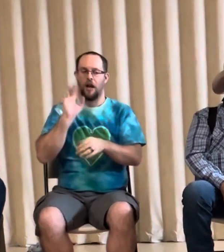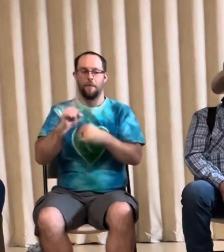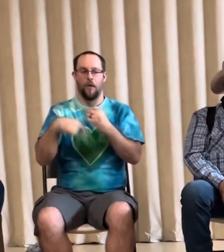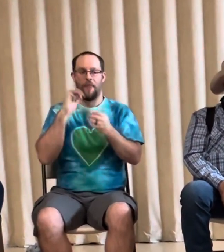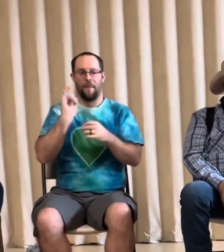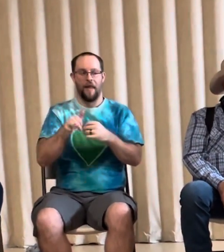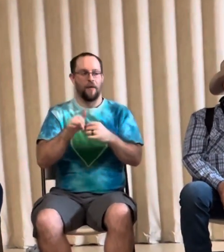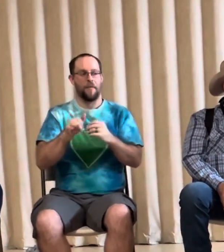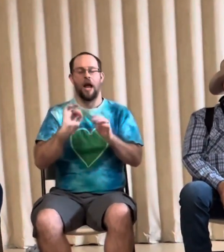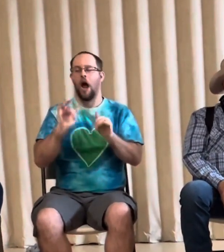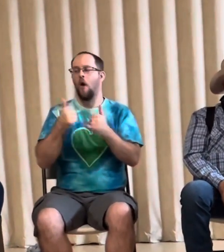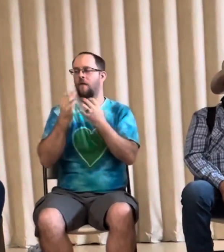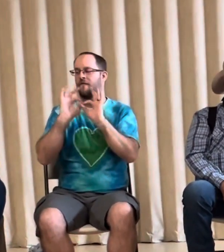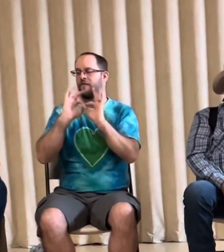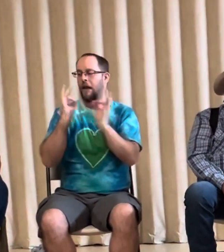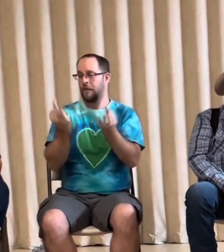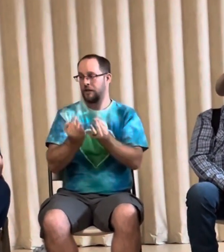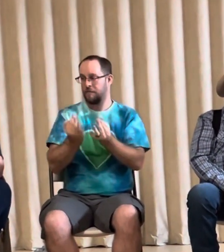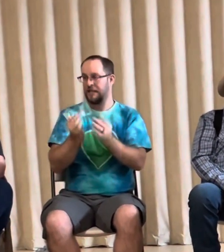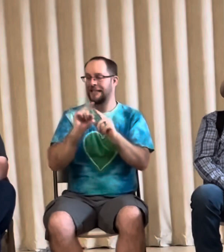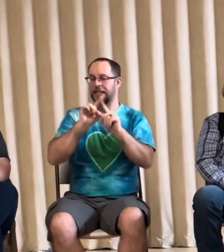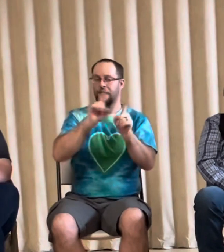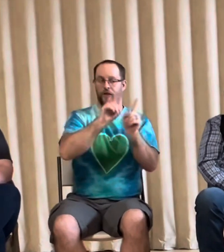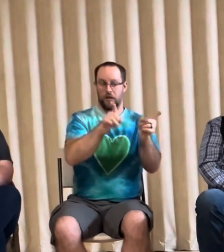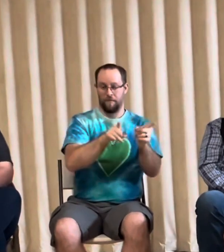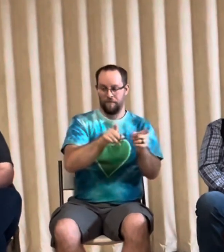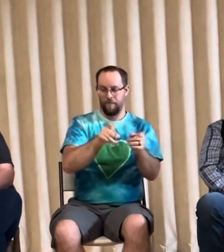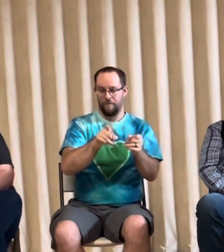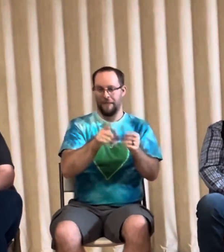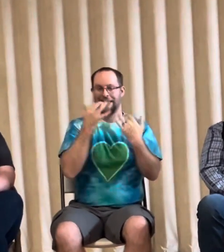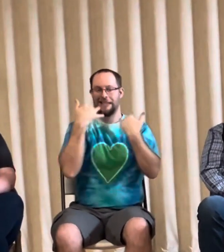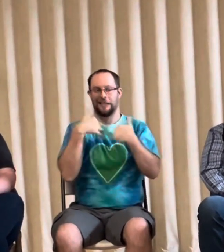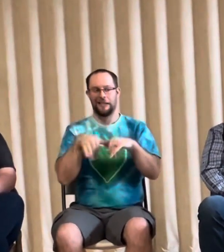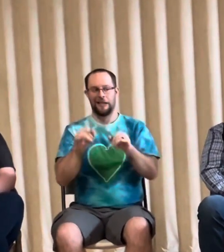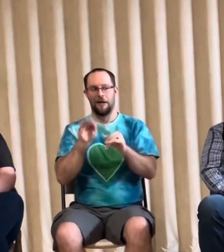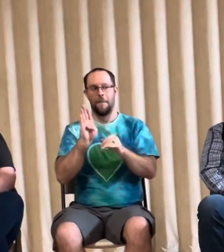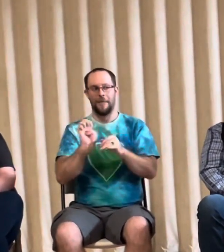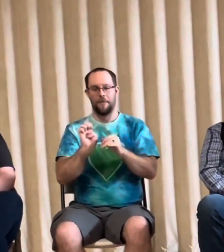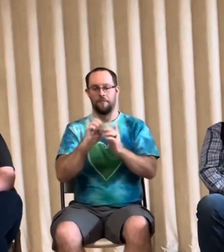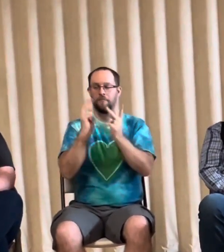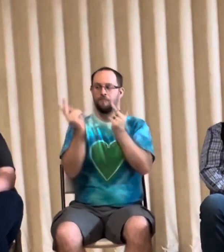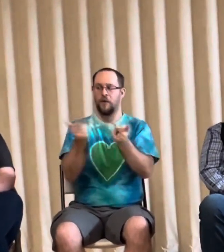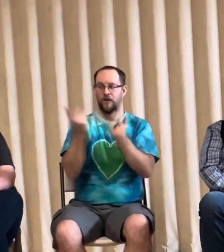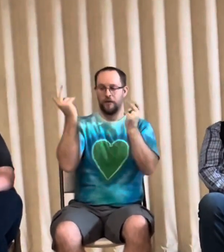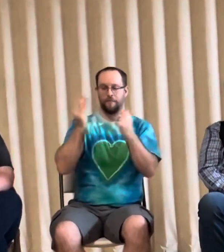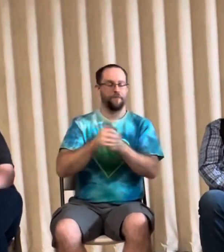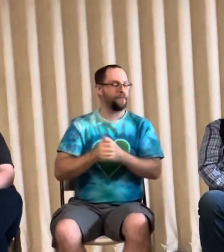About how families can be different from each other and still be perfect. There we go.